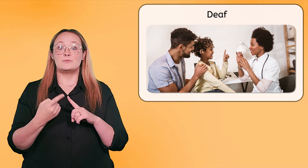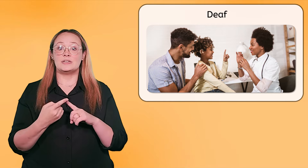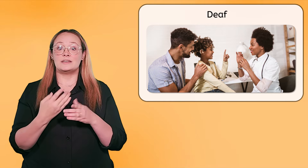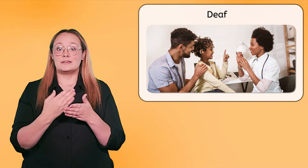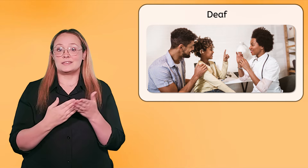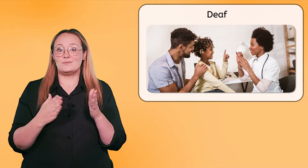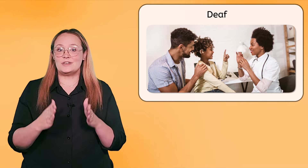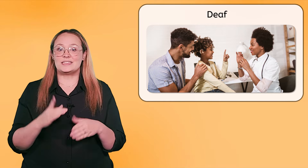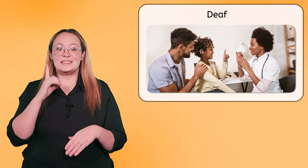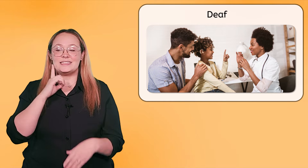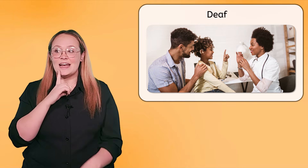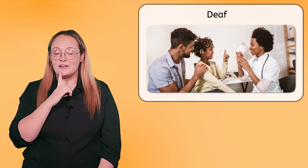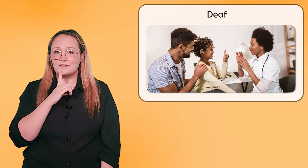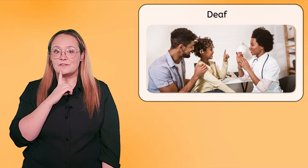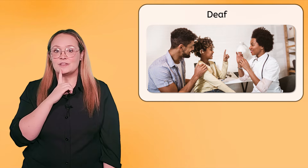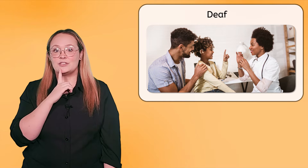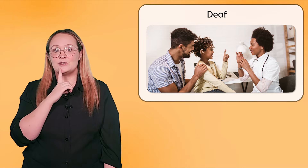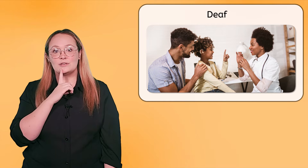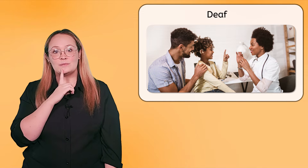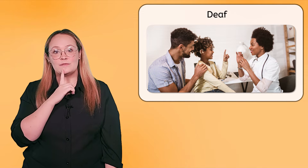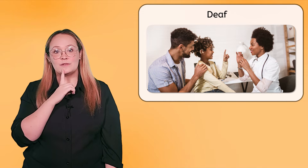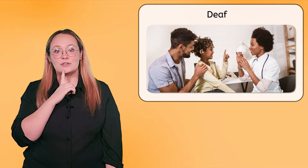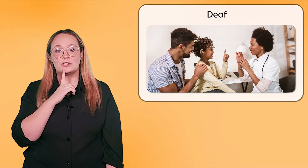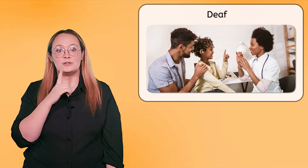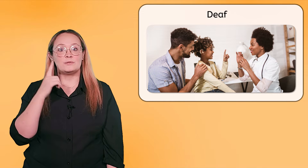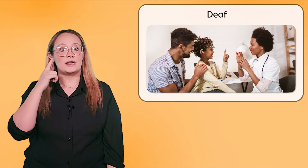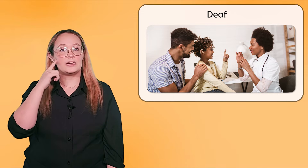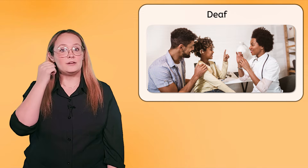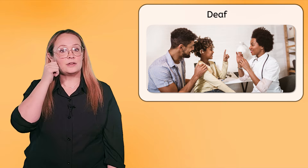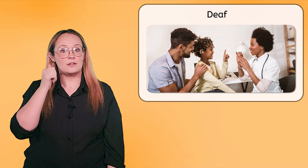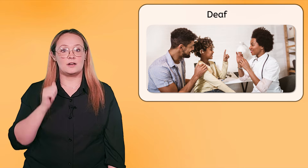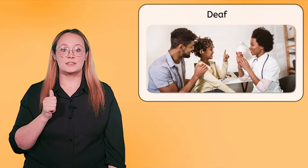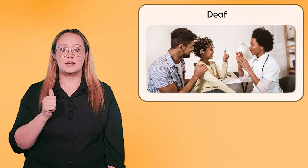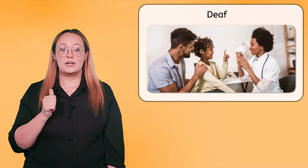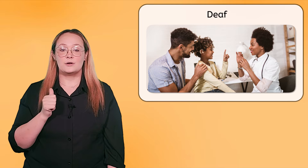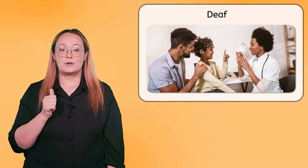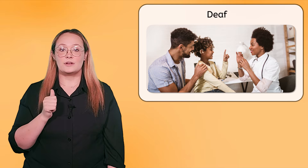When someone is Deaf, this usually refers to a hearing loss where there